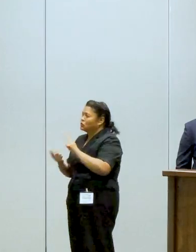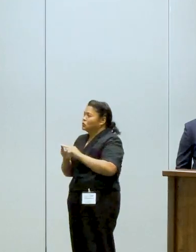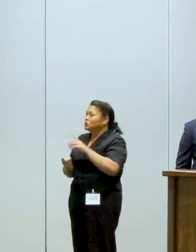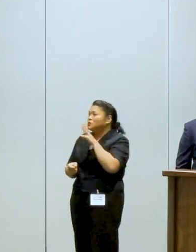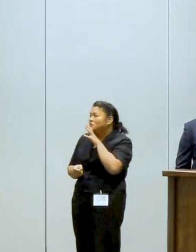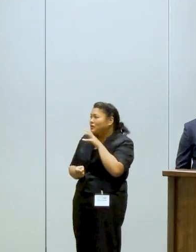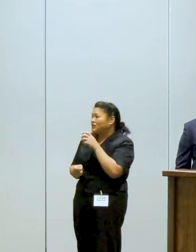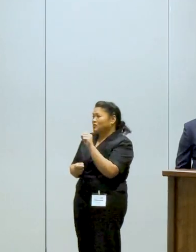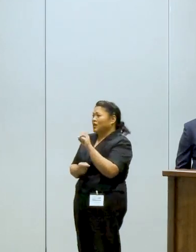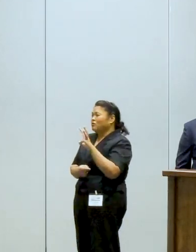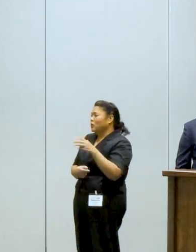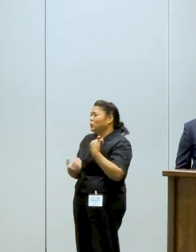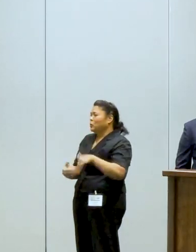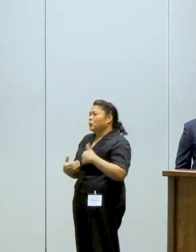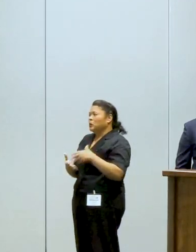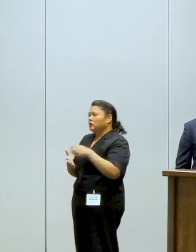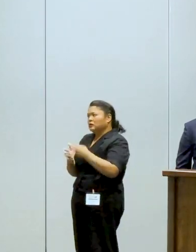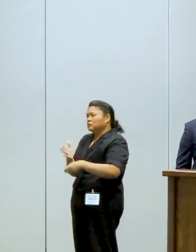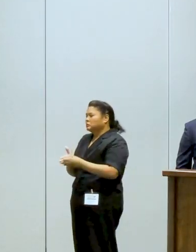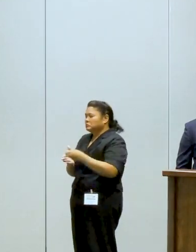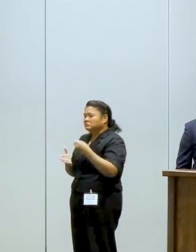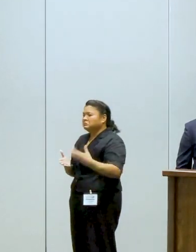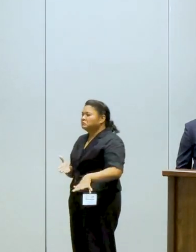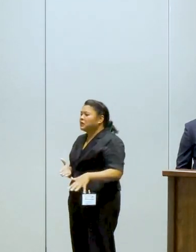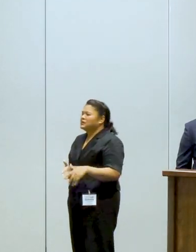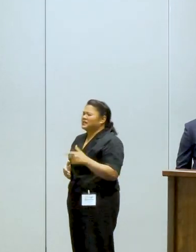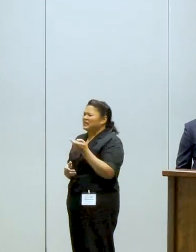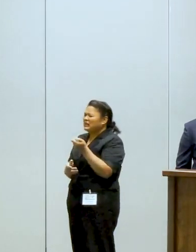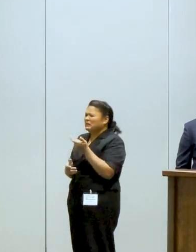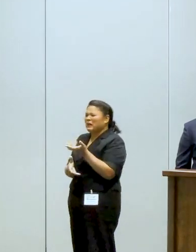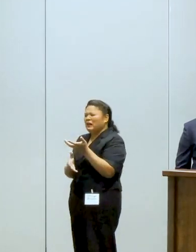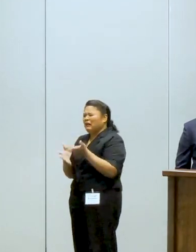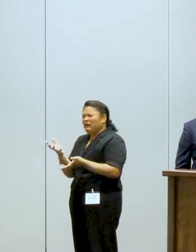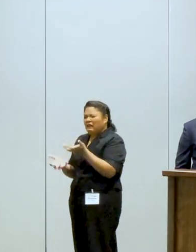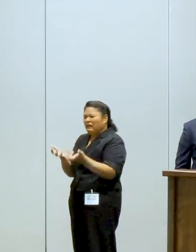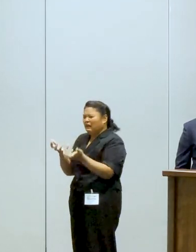expensive, fragmented and often incompatible with school